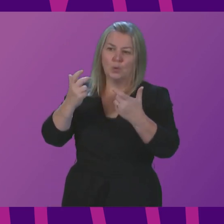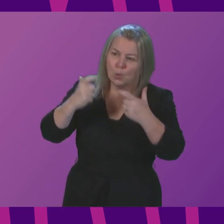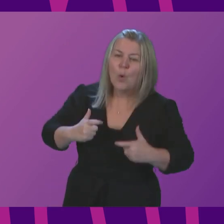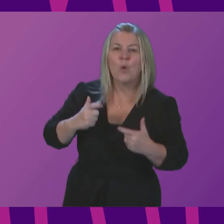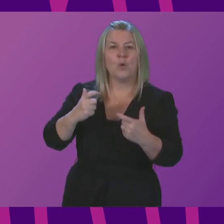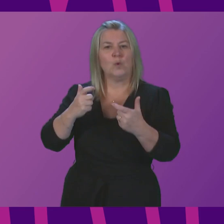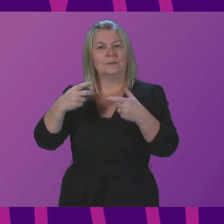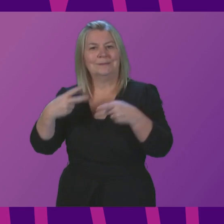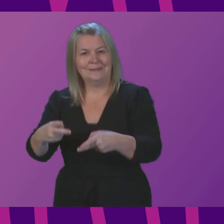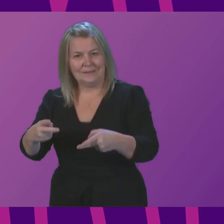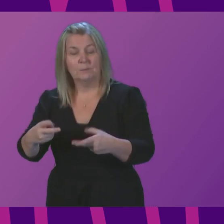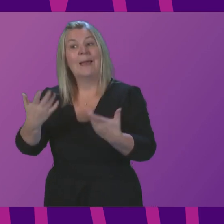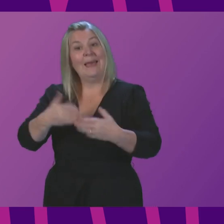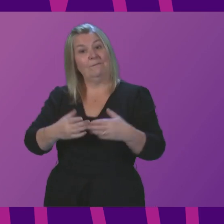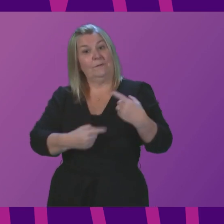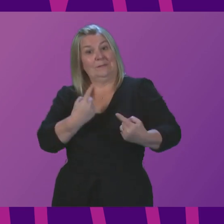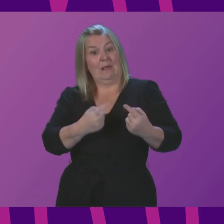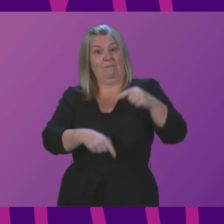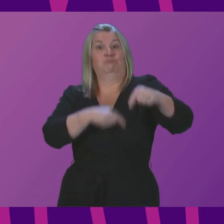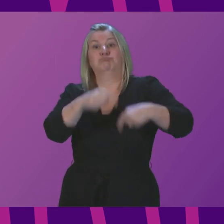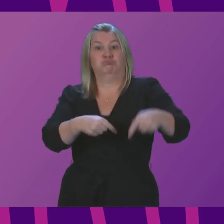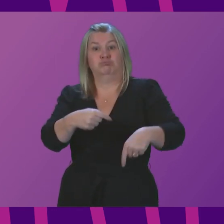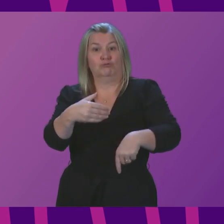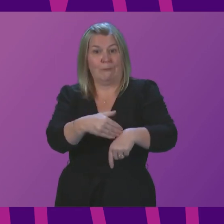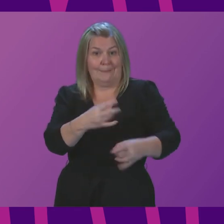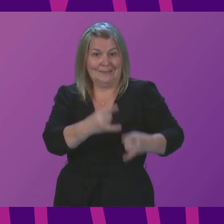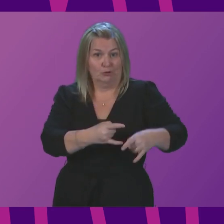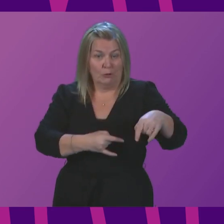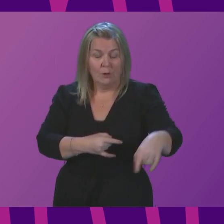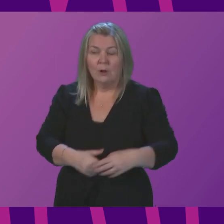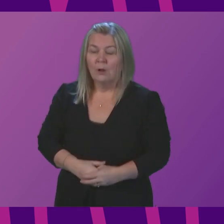when they have been victims of sexual crime. That includes the retraumatisation and secondary